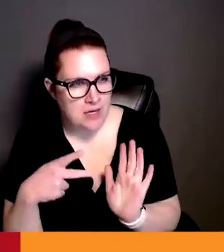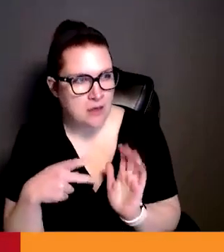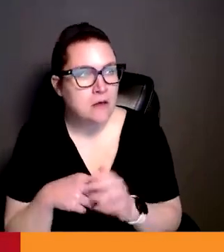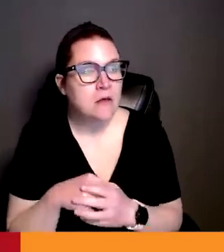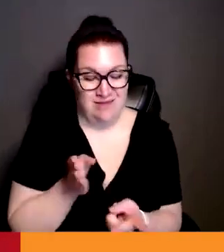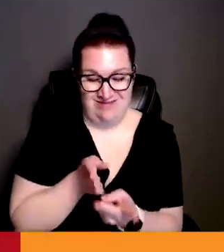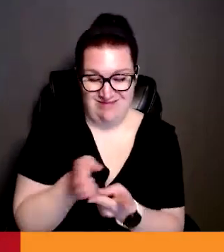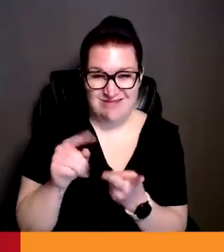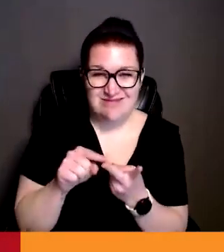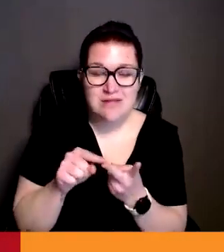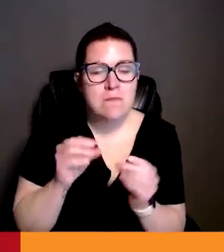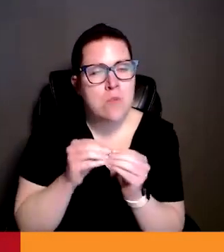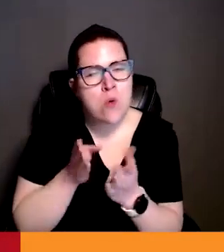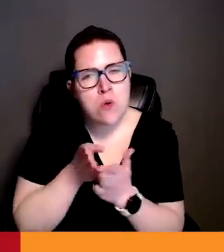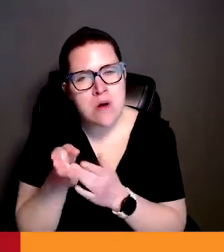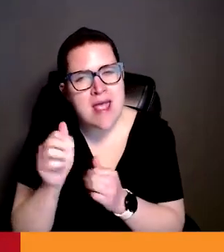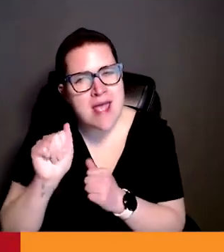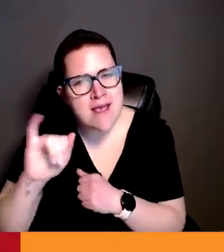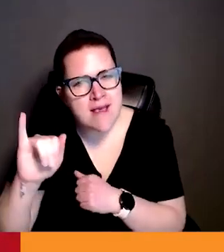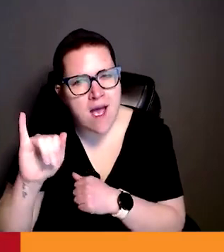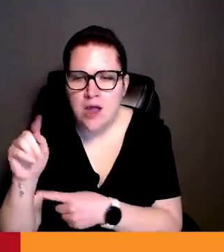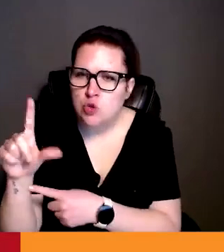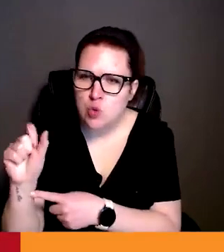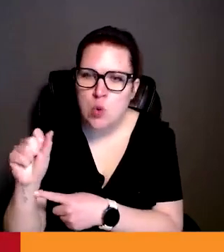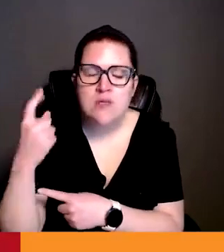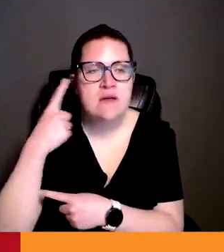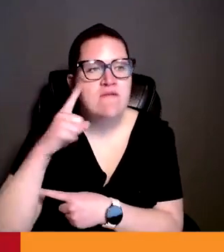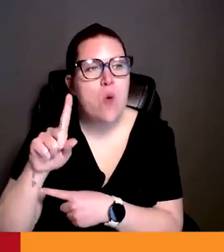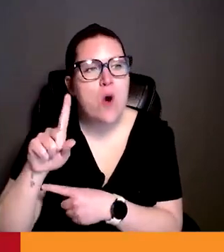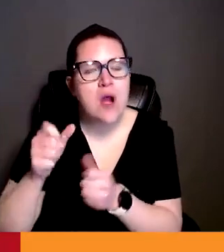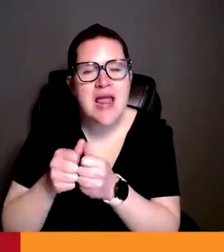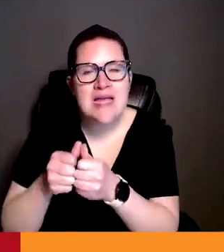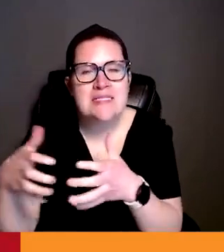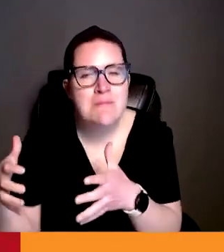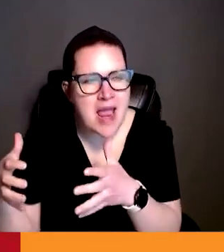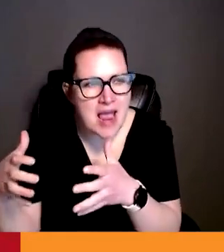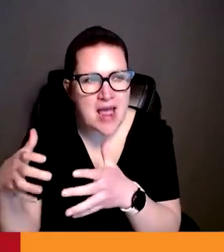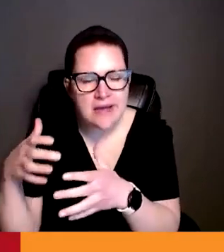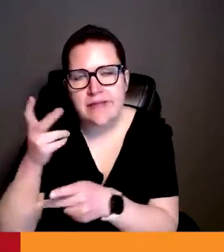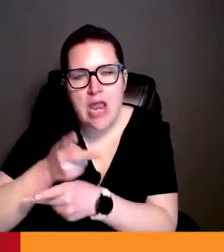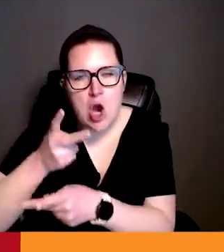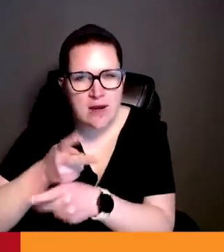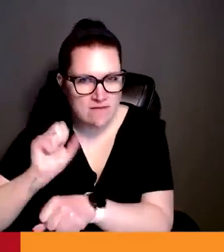how can AI tools be used to extend that caregiver workforce? So for the agencies that are employing